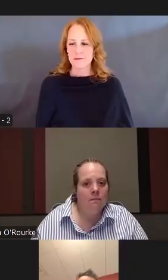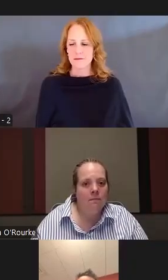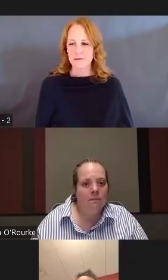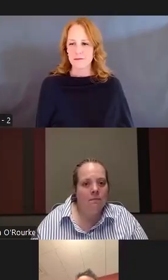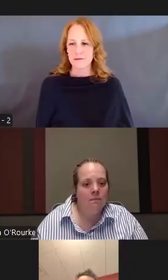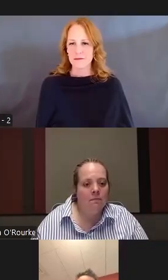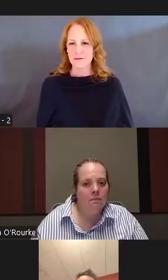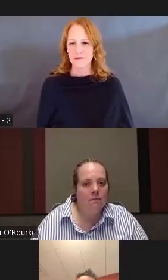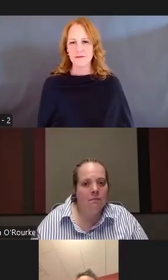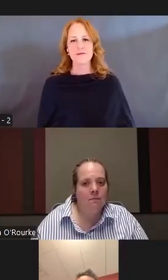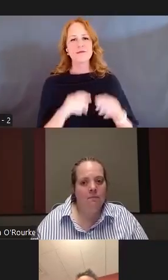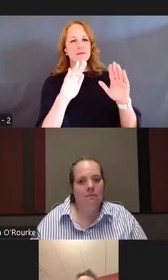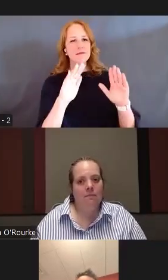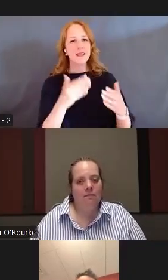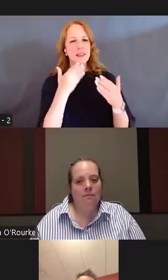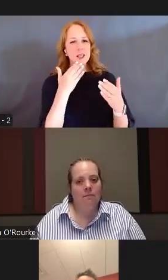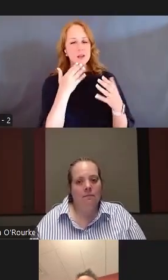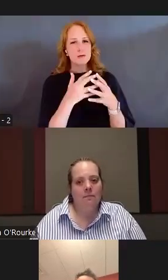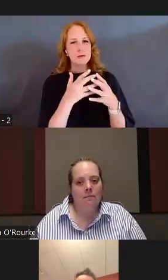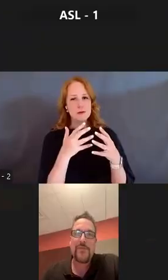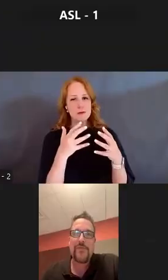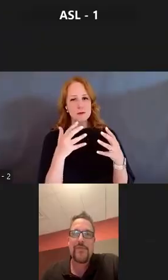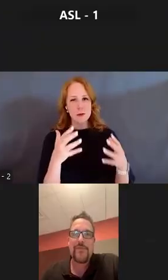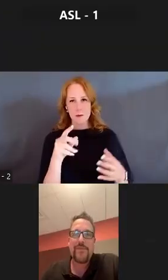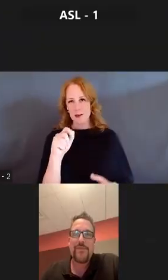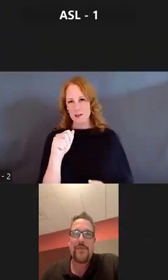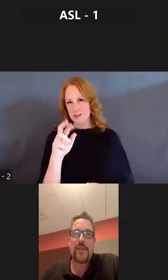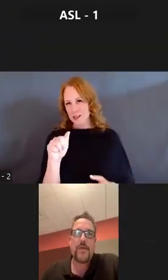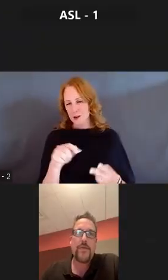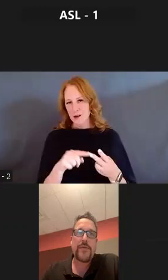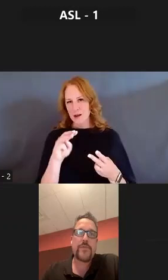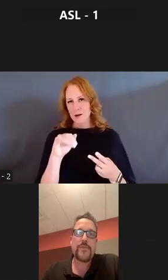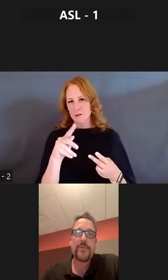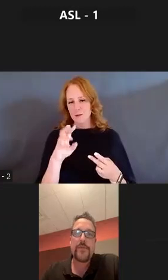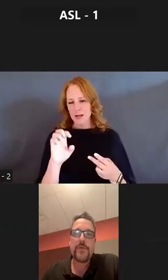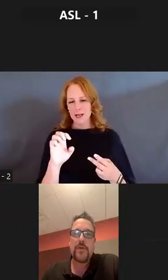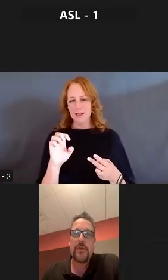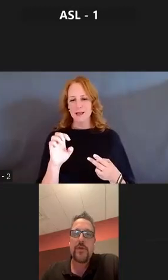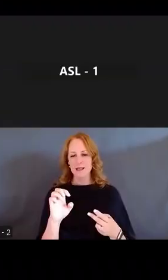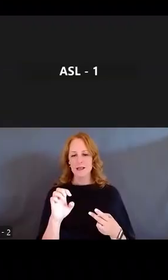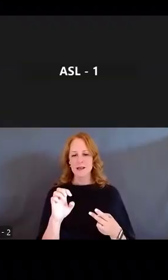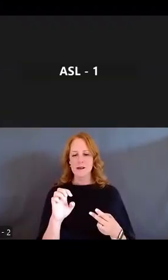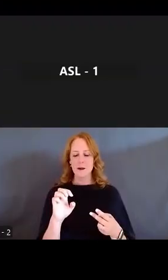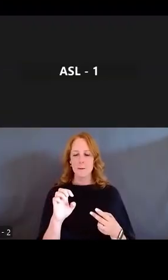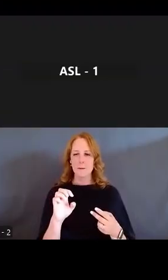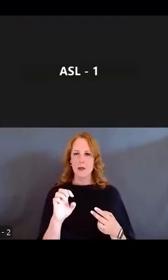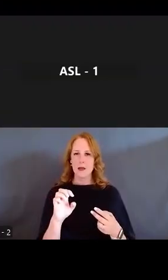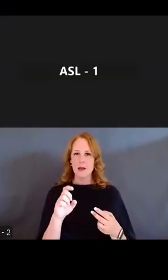Awesome. Thank you so much, uh Tara and Mike. Um, let me just get my our video spotlight